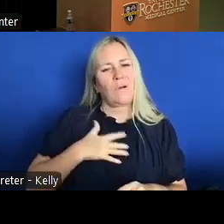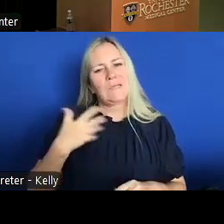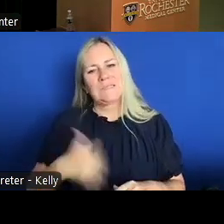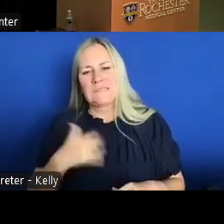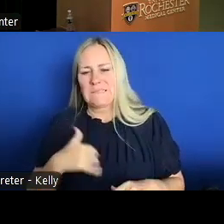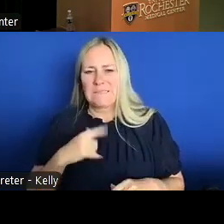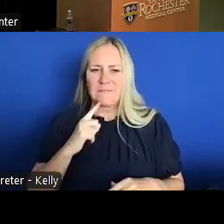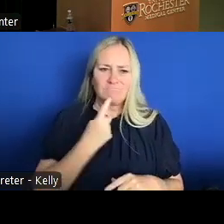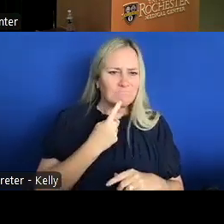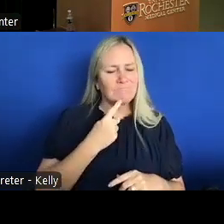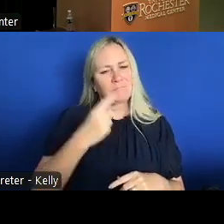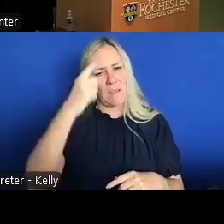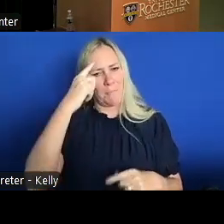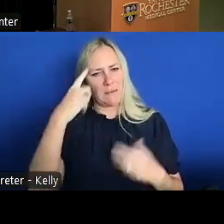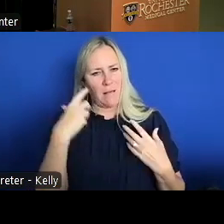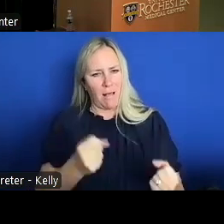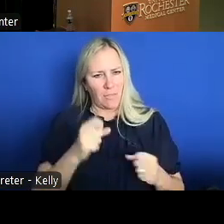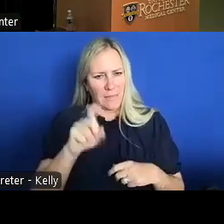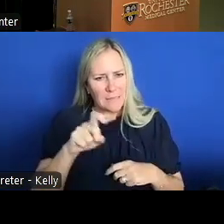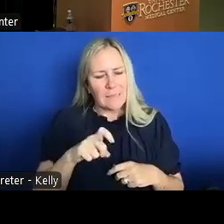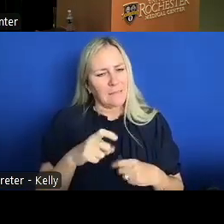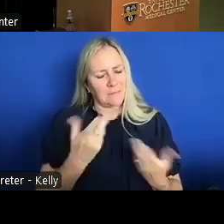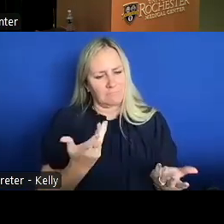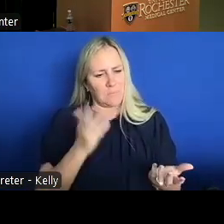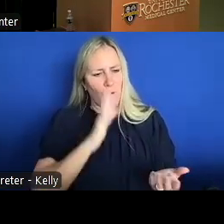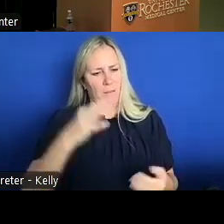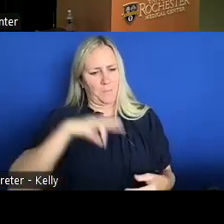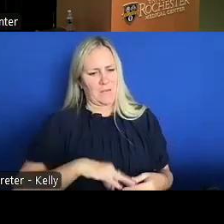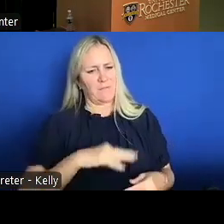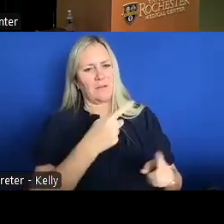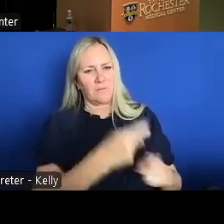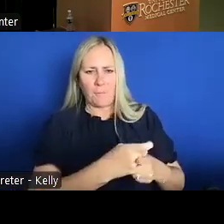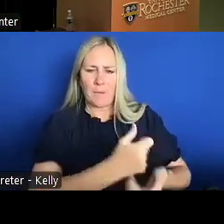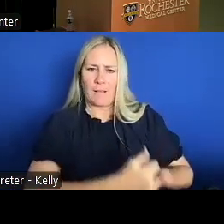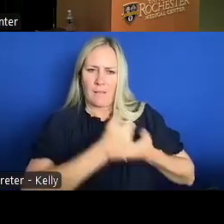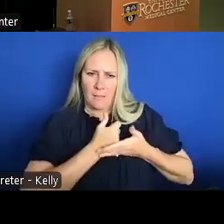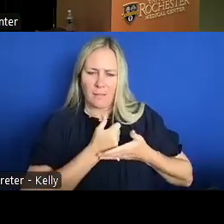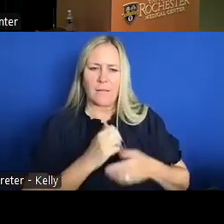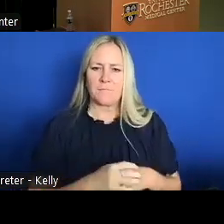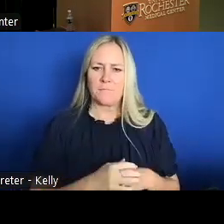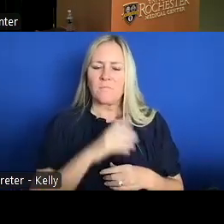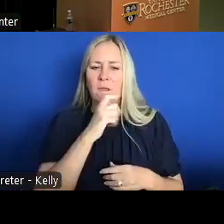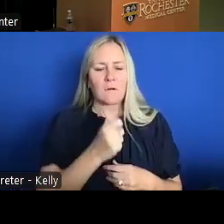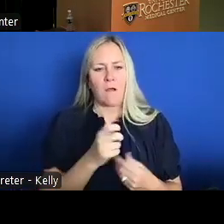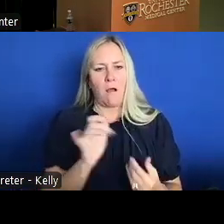health needs and can benefit from individuals so it's not an either or sometimes having the family